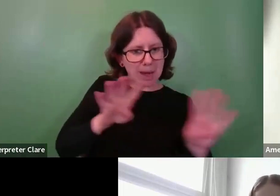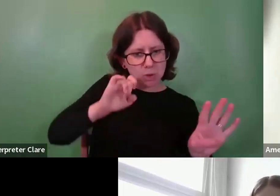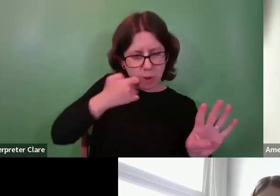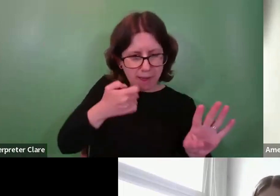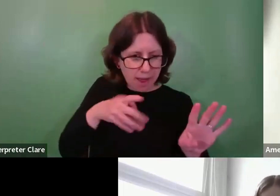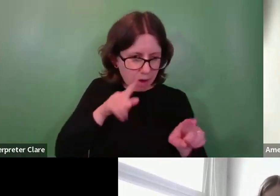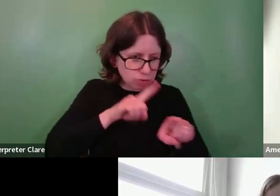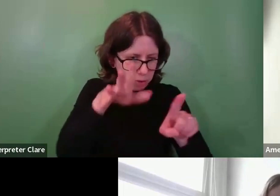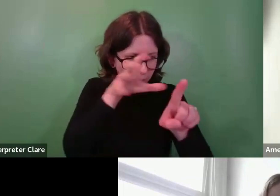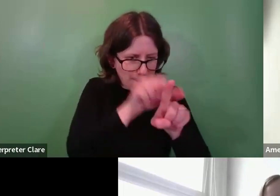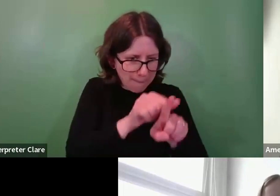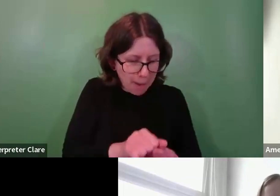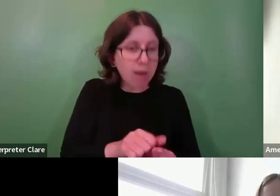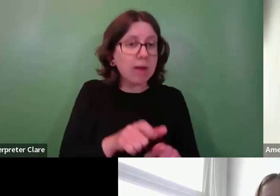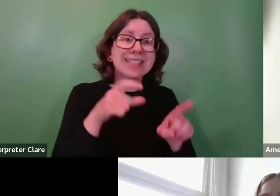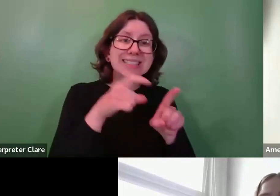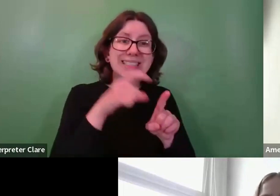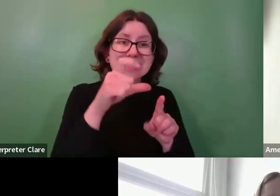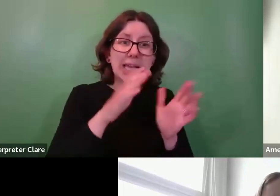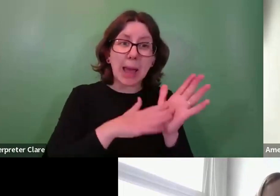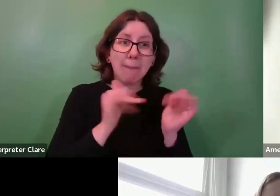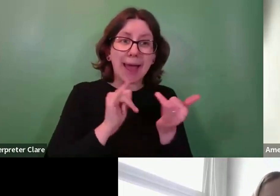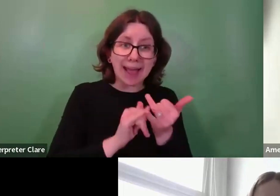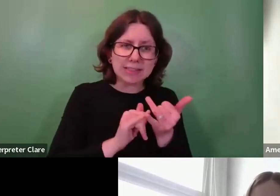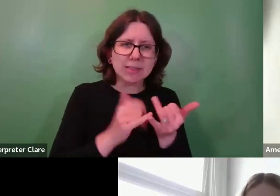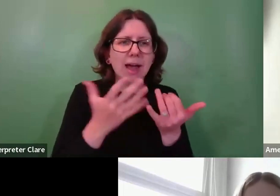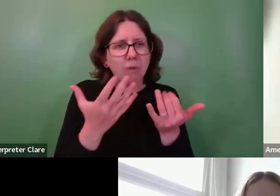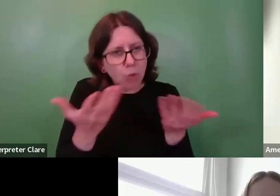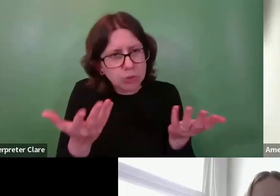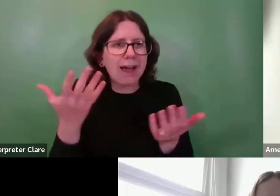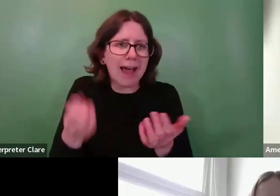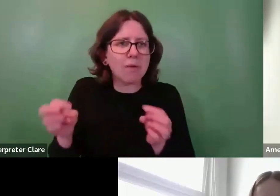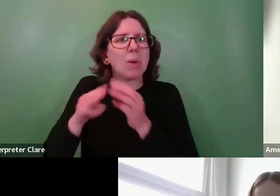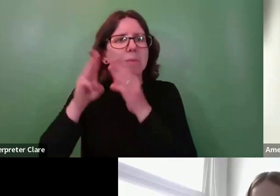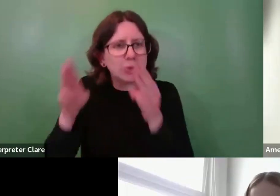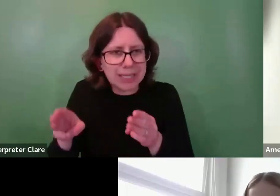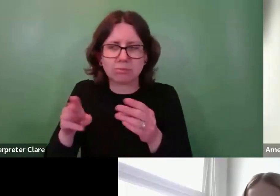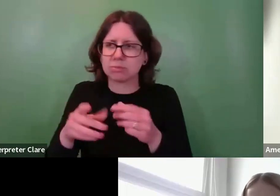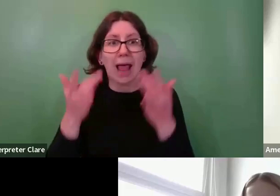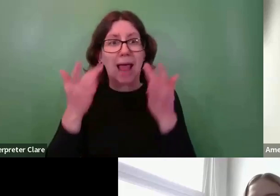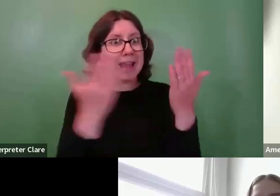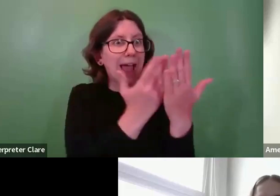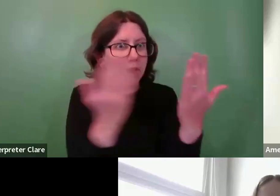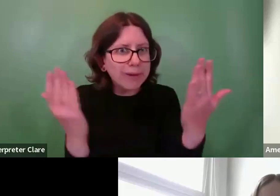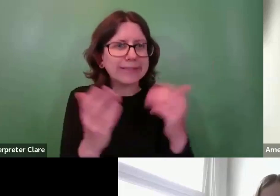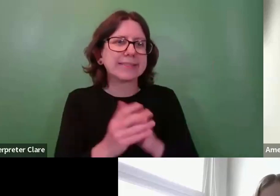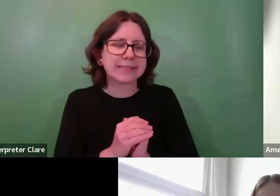Particularly for DCMS, we have the museums and galleries that kind of are cultural